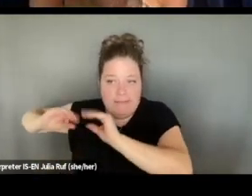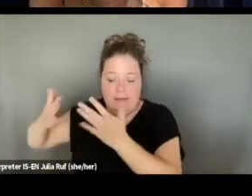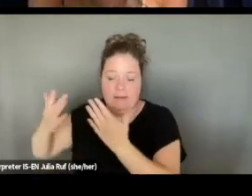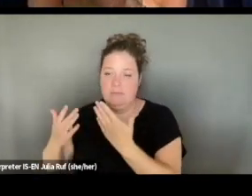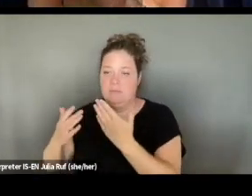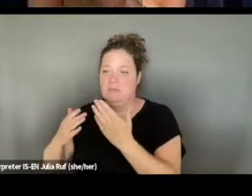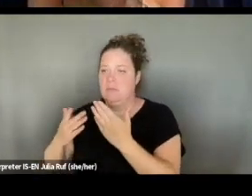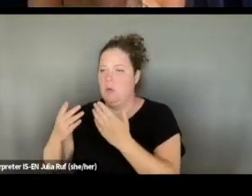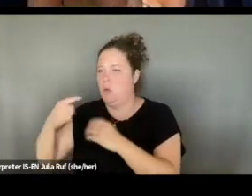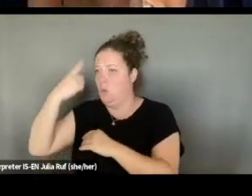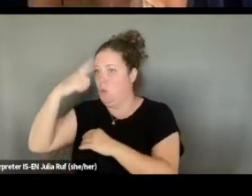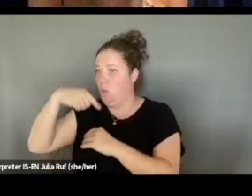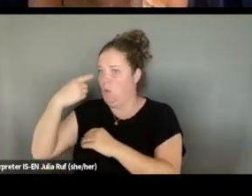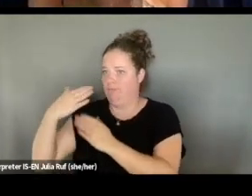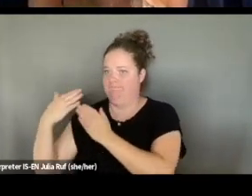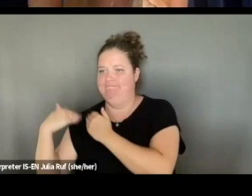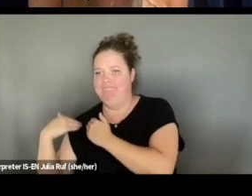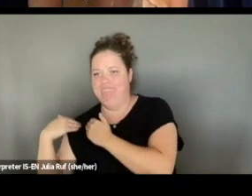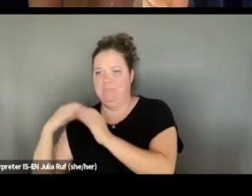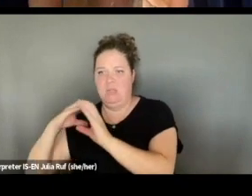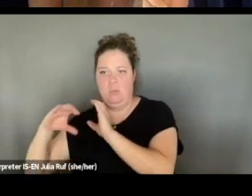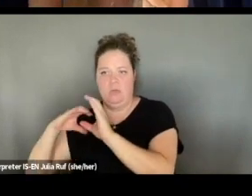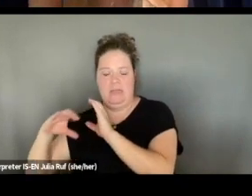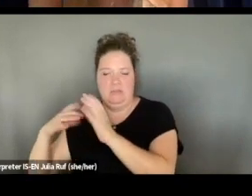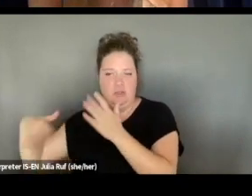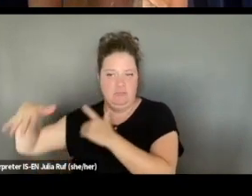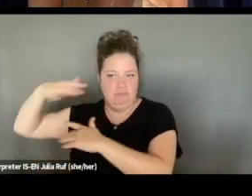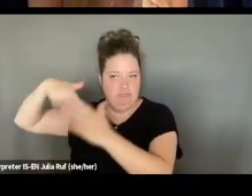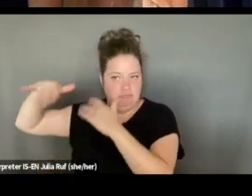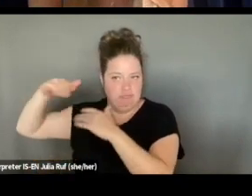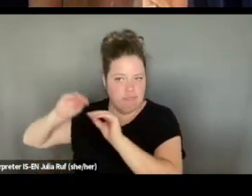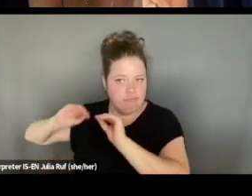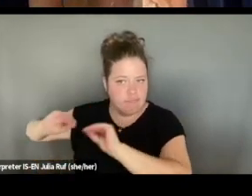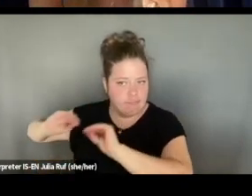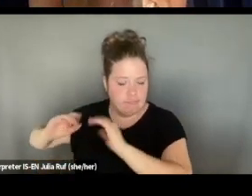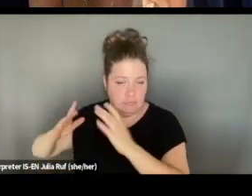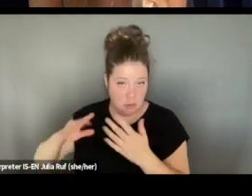your communication officers or similar,